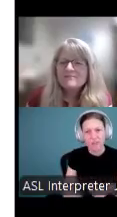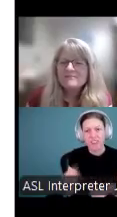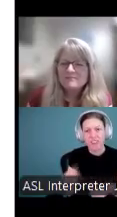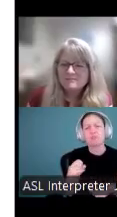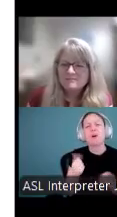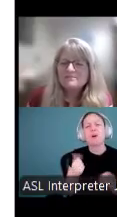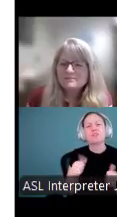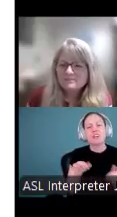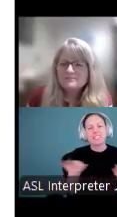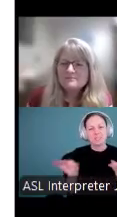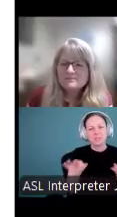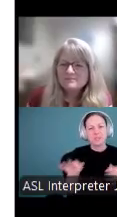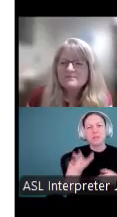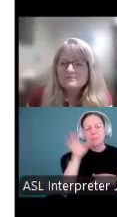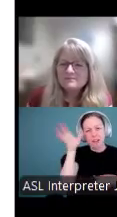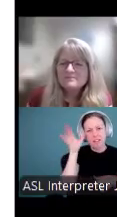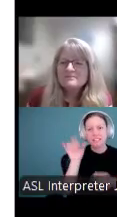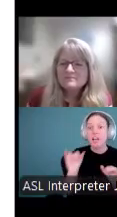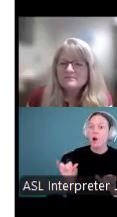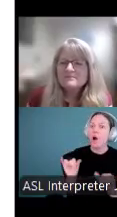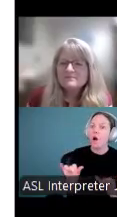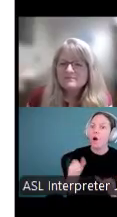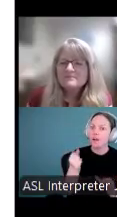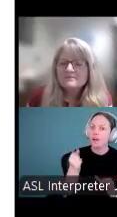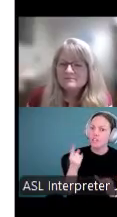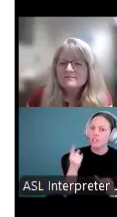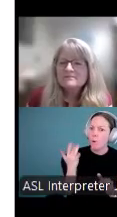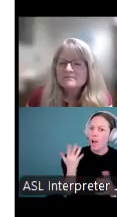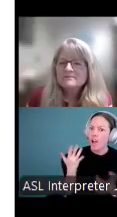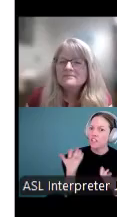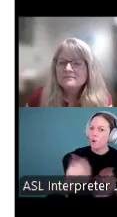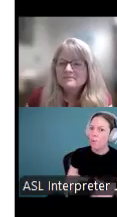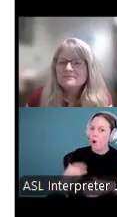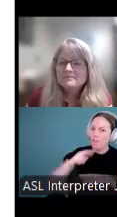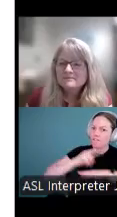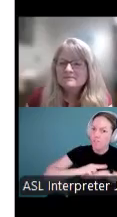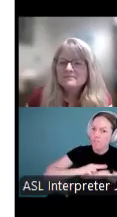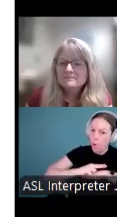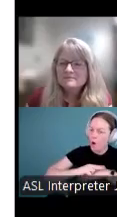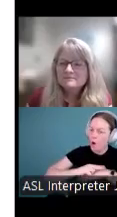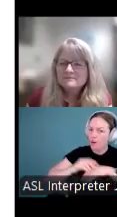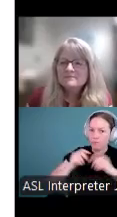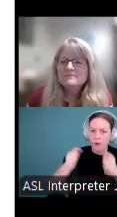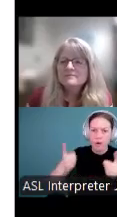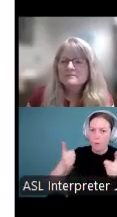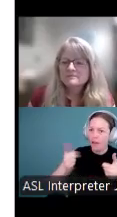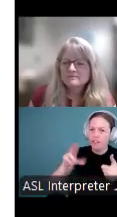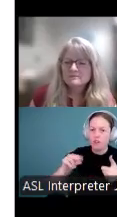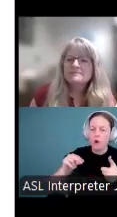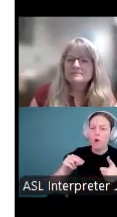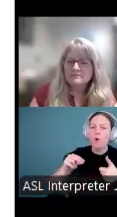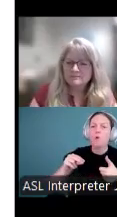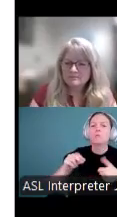sense, why they wouldn't want to be right on the floor, so I'll usually start, like you said, on the belly, on the couch, kind of